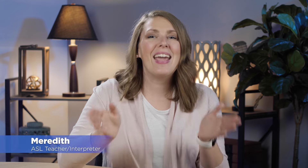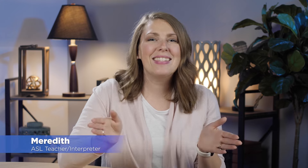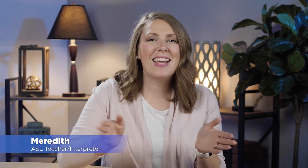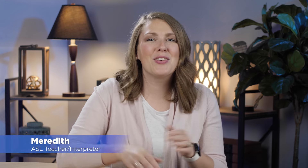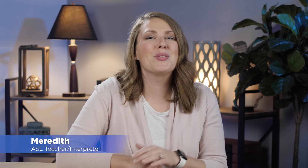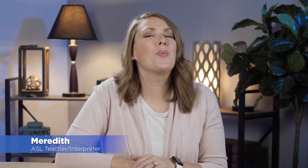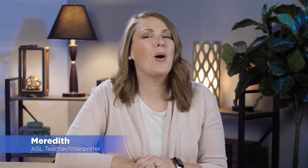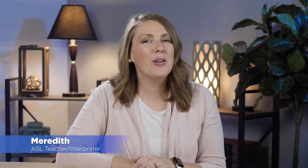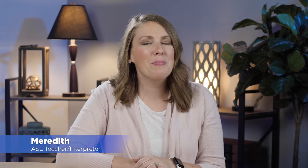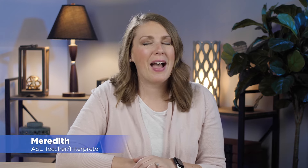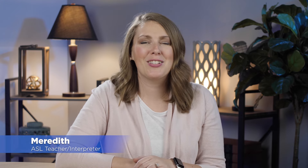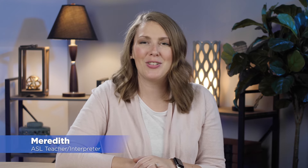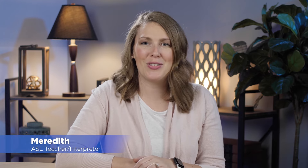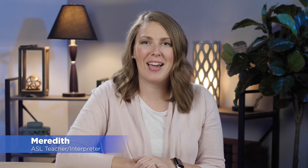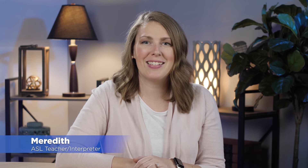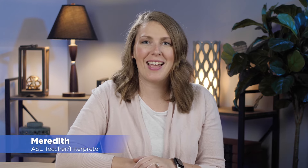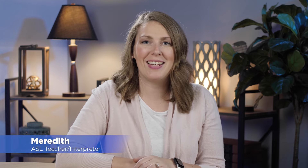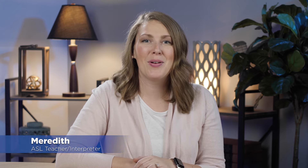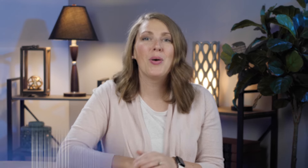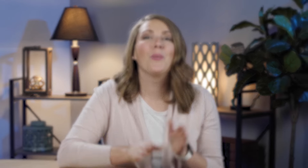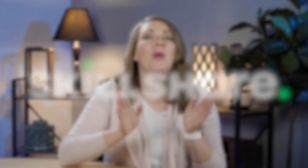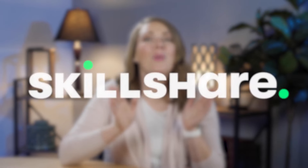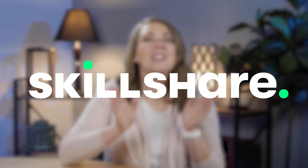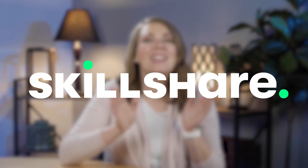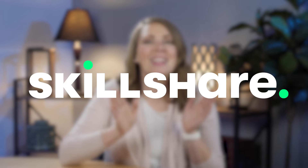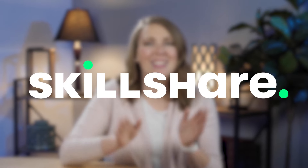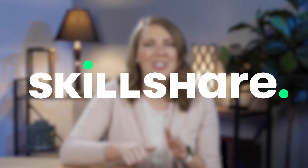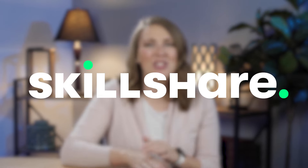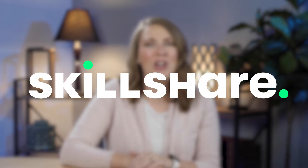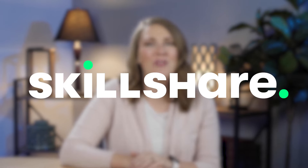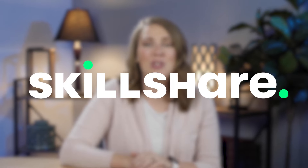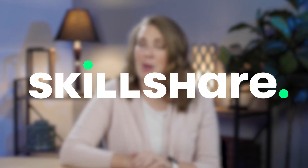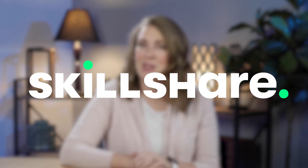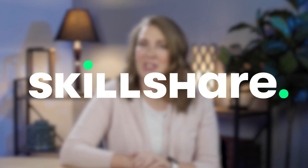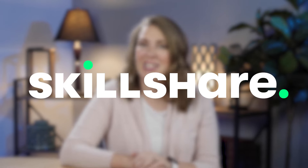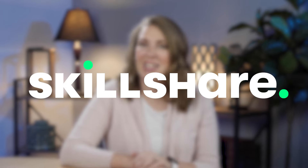Hey signers! Welcome back to Learn How to Sign. We want to thank Skillshare for sponsoring today's